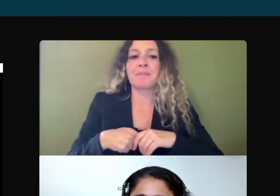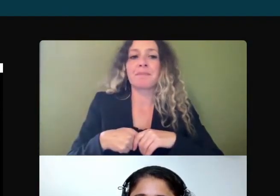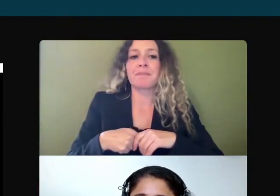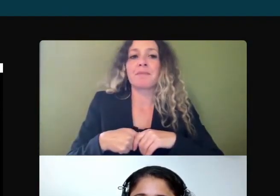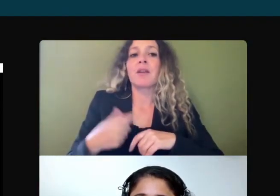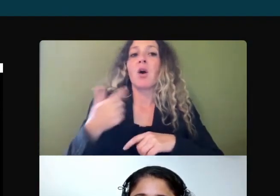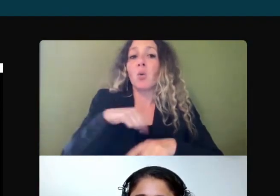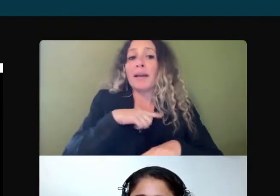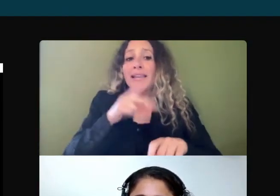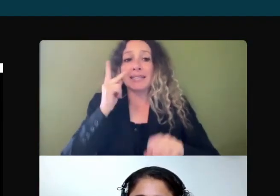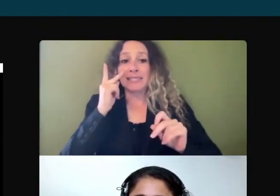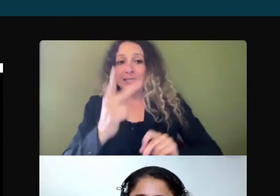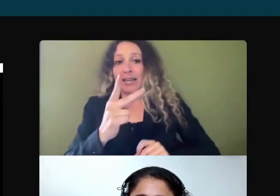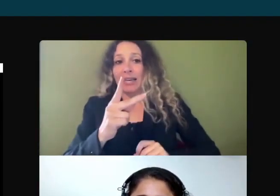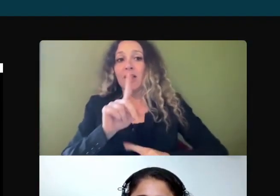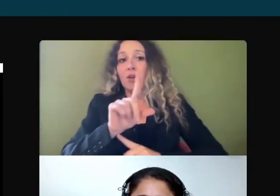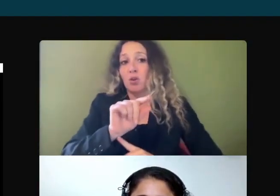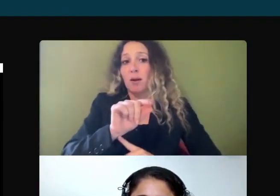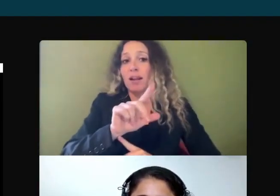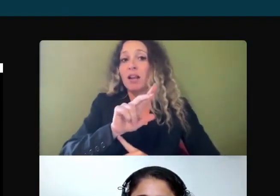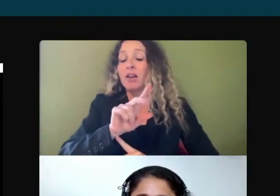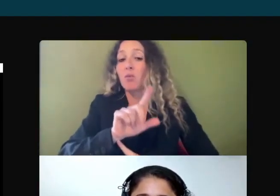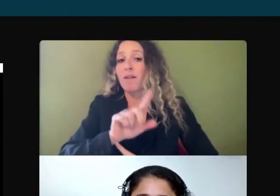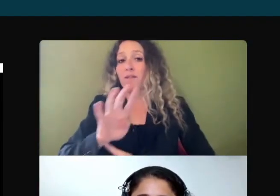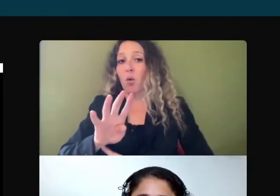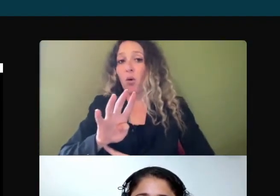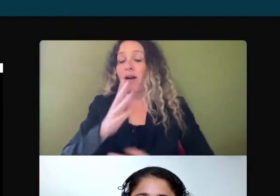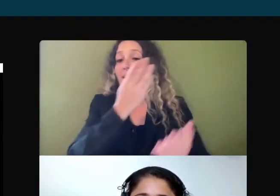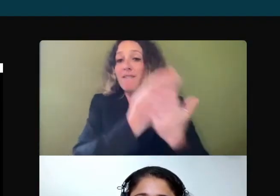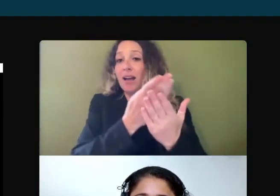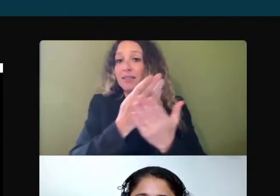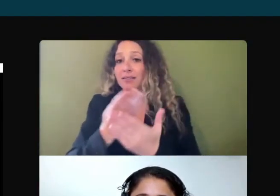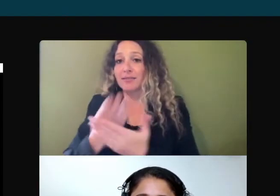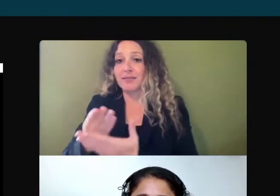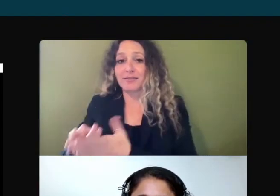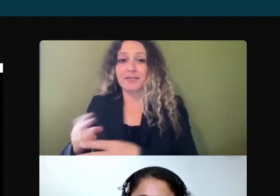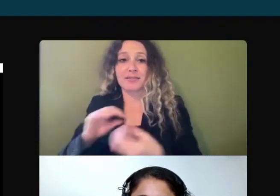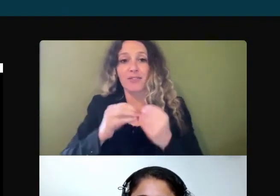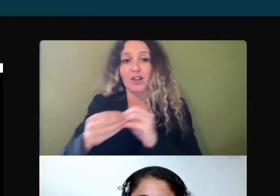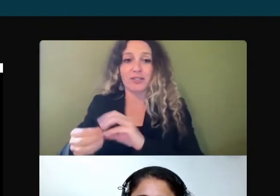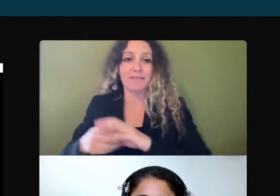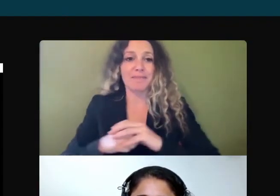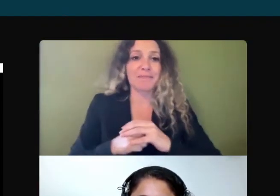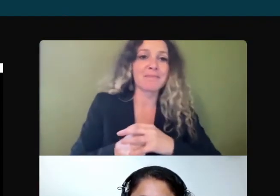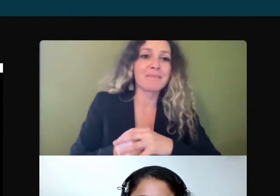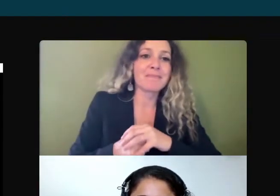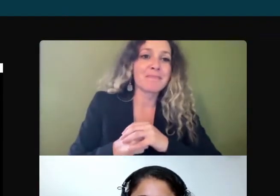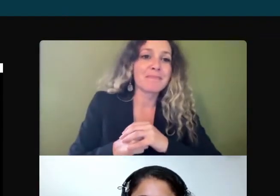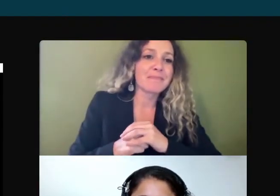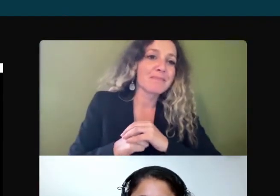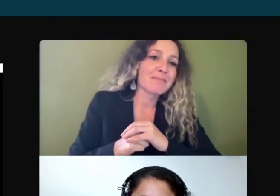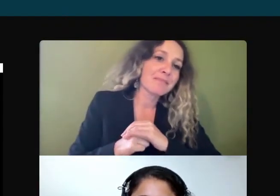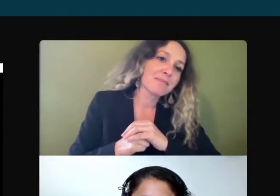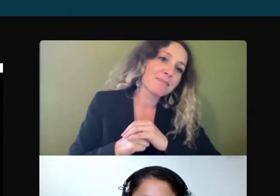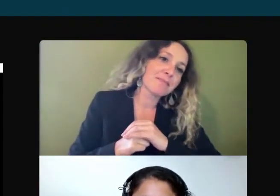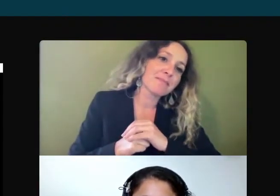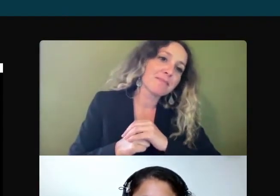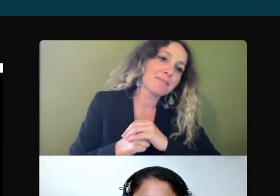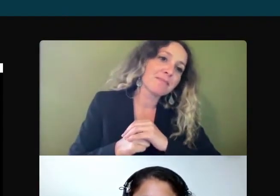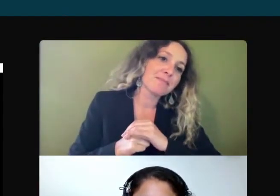Alzheimer's Association Facts and Figures. It's showing the prevalence and the number